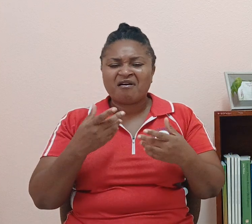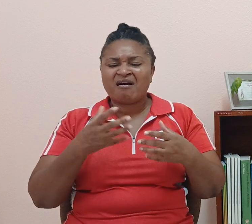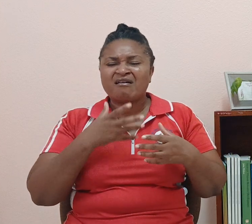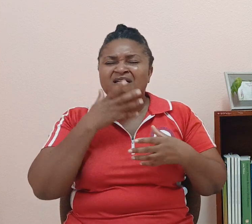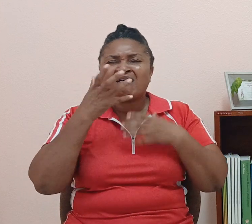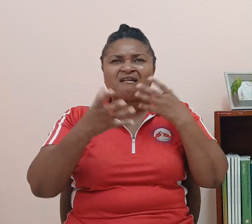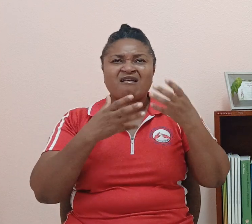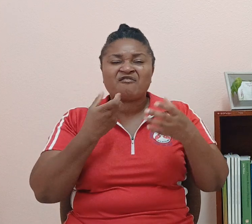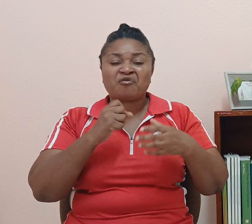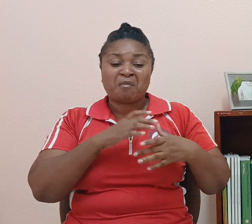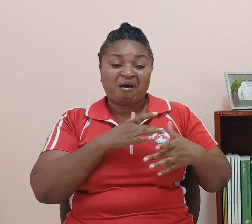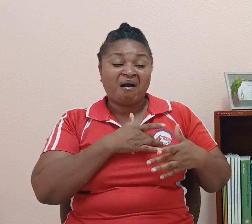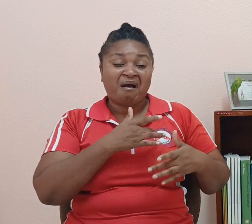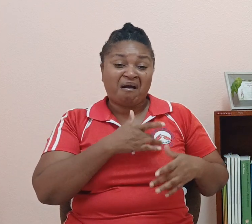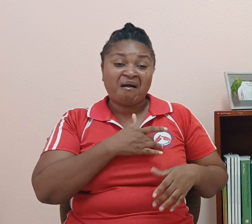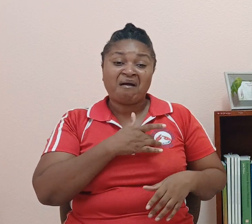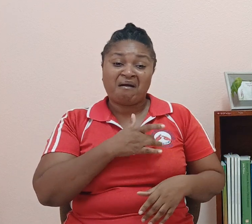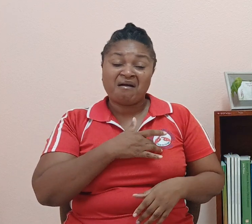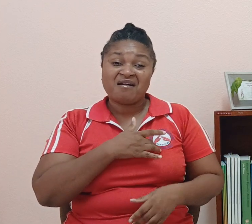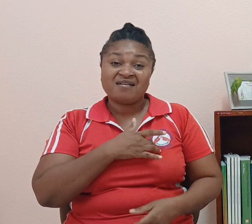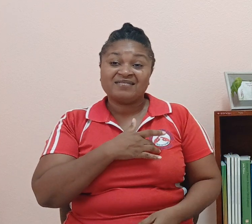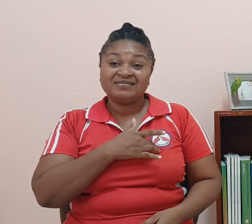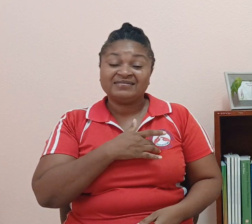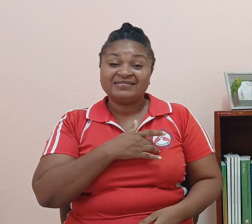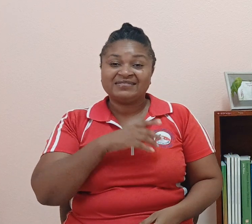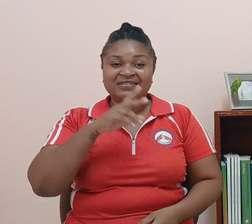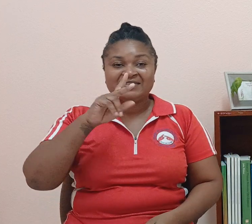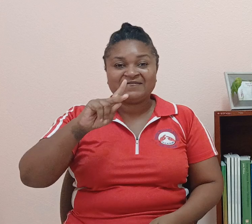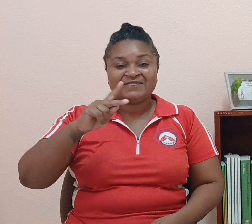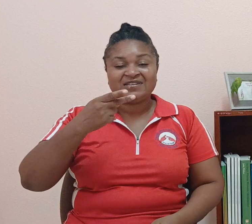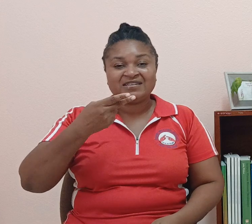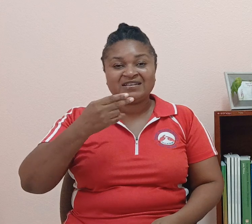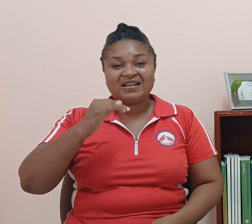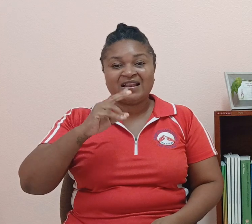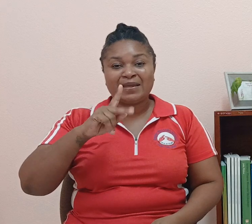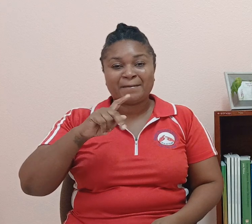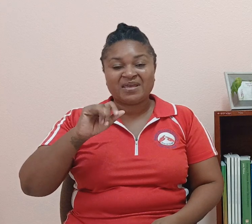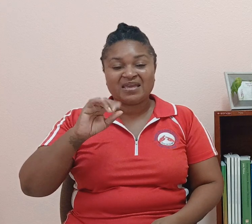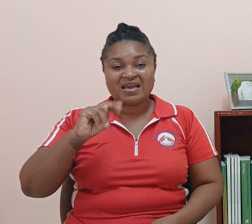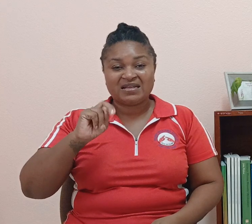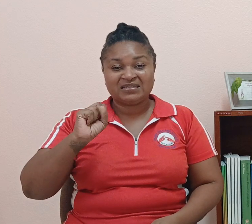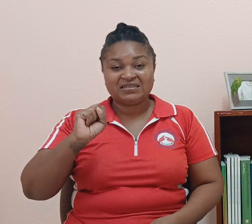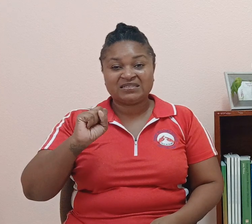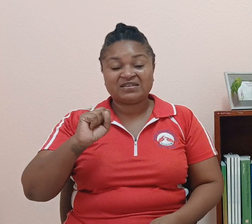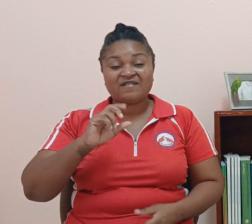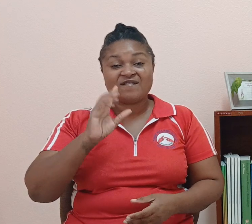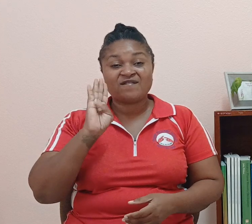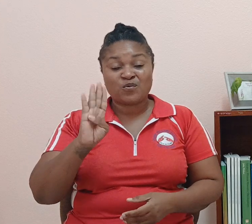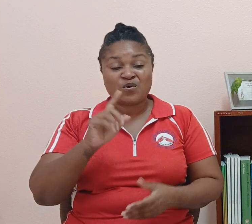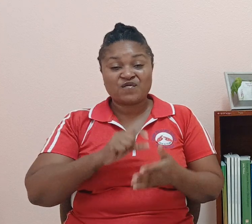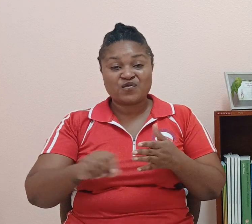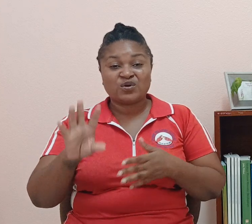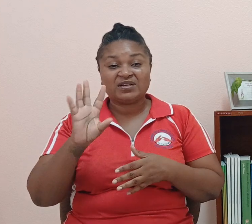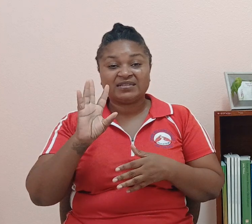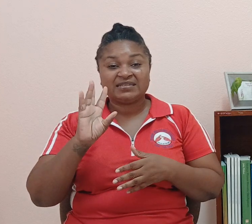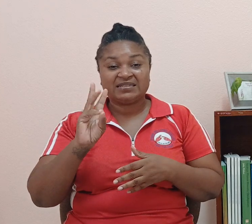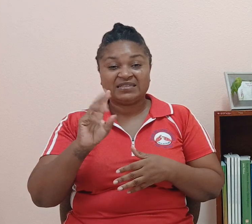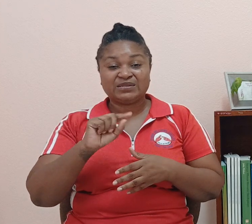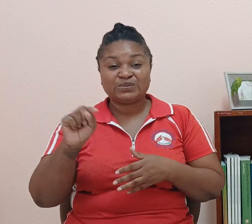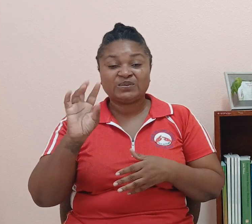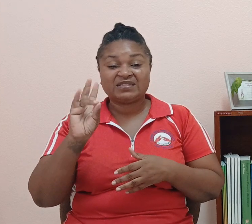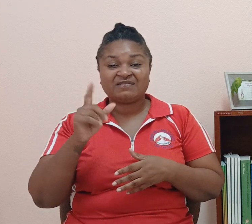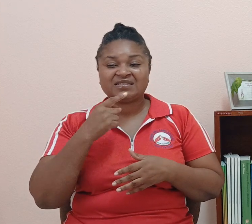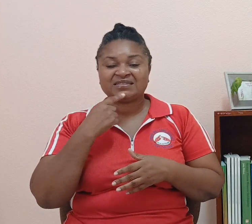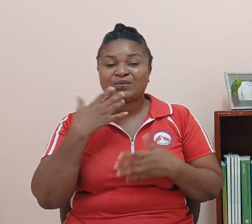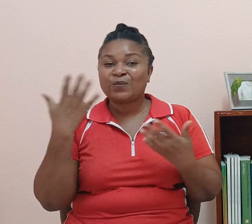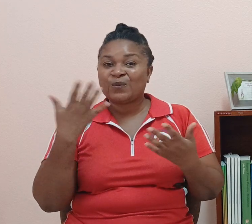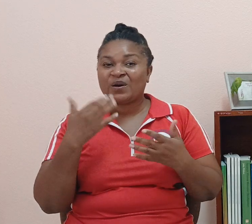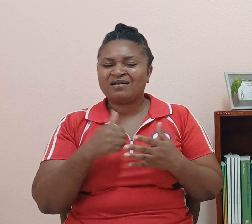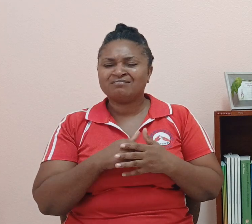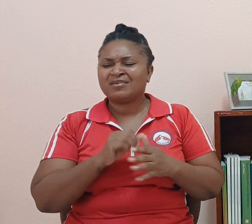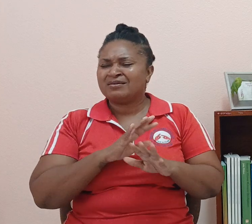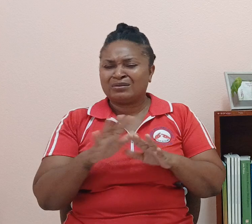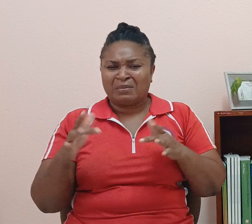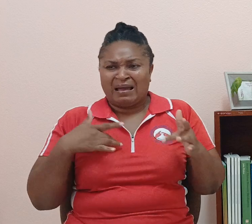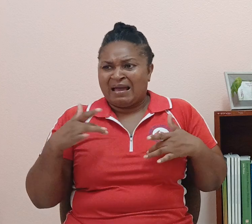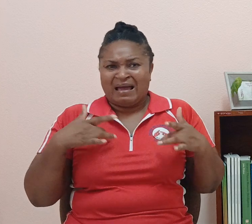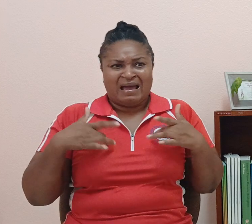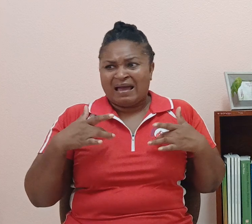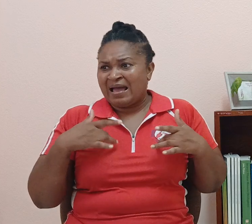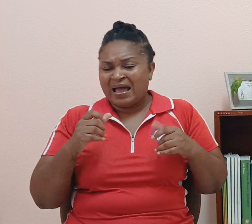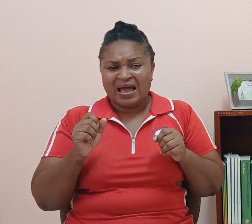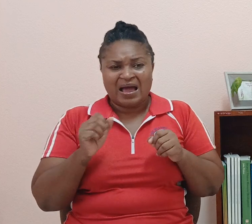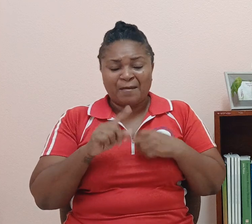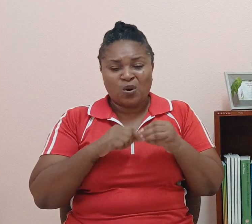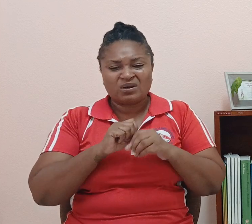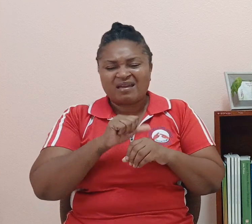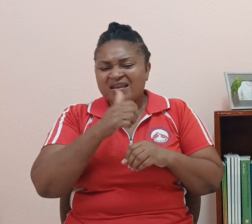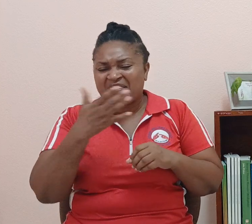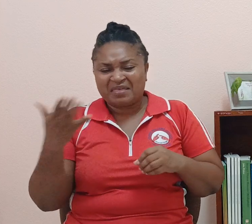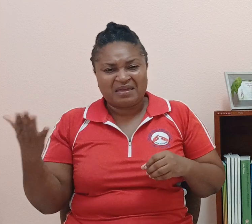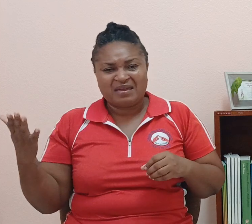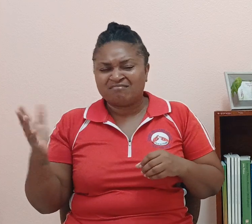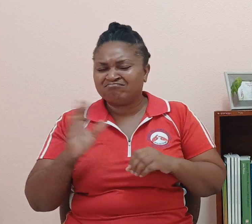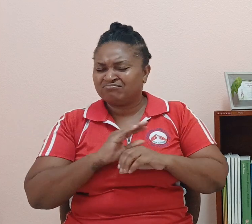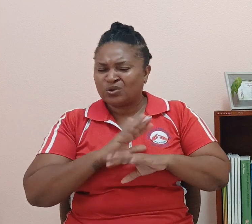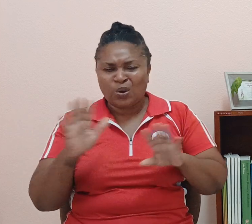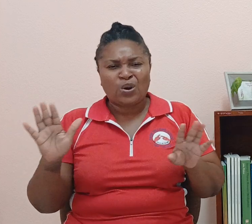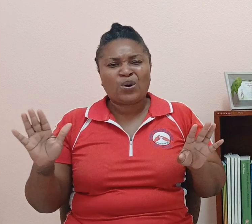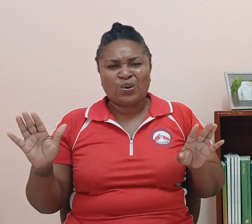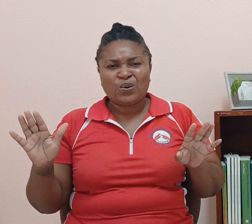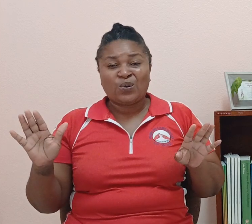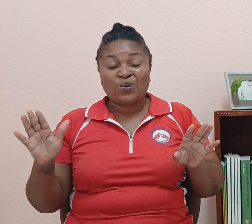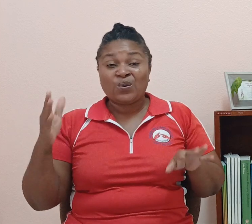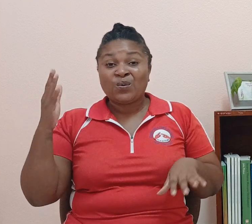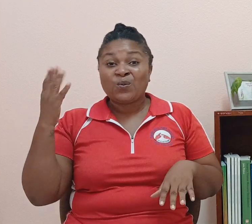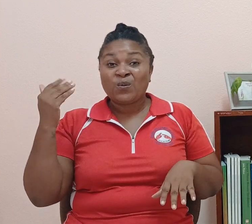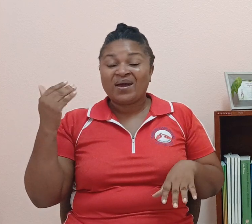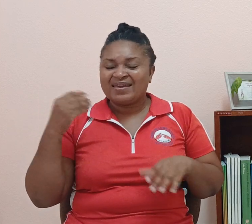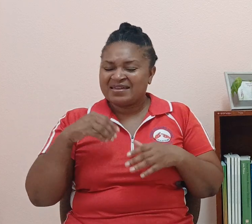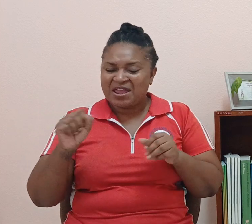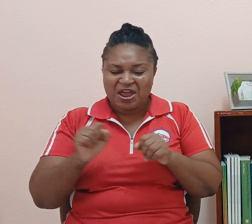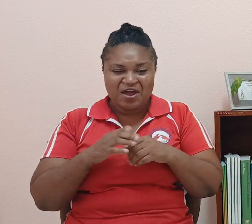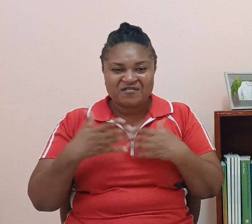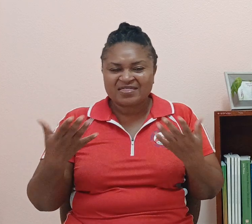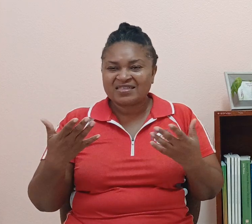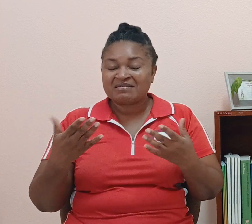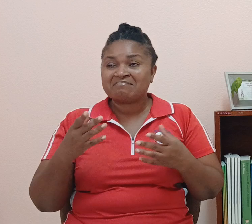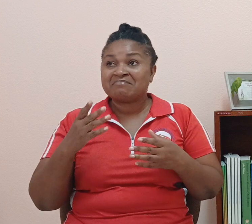Philippians 4:6-7 says: “Do not be anxious about anything, but in everything by prayer and